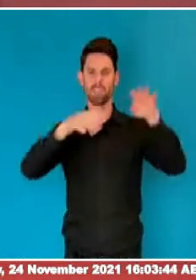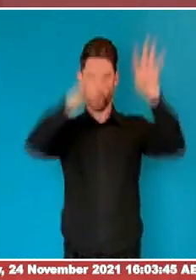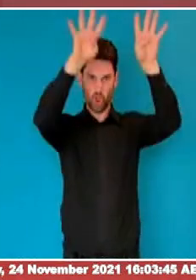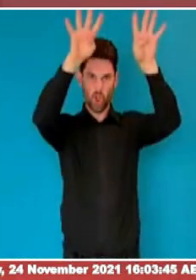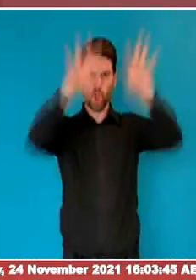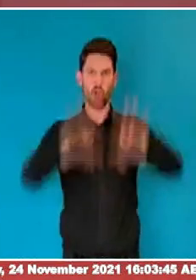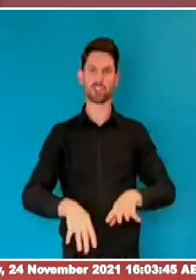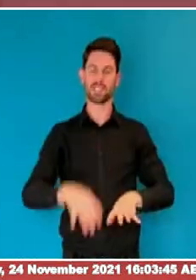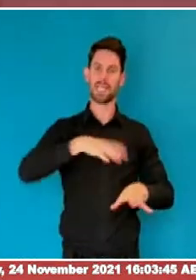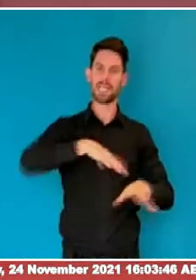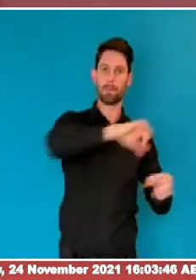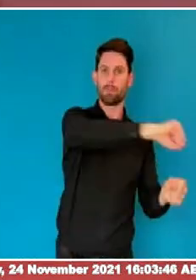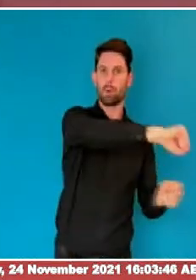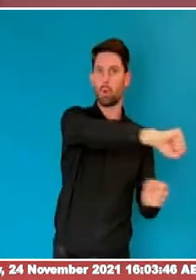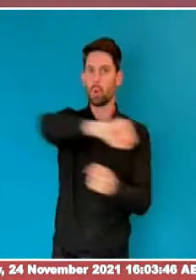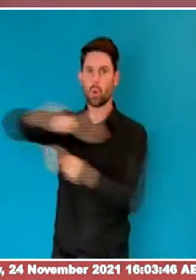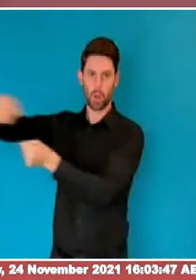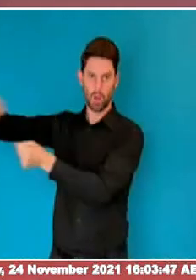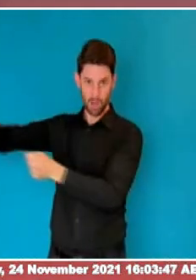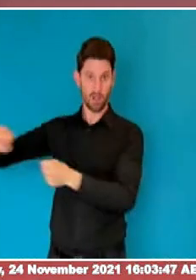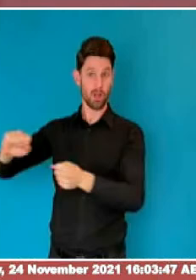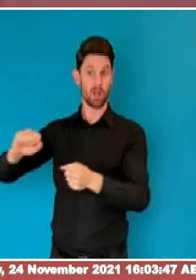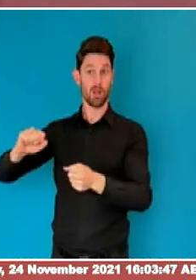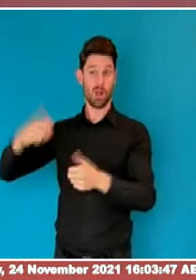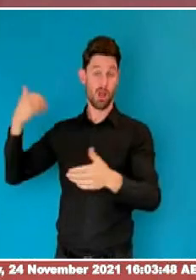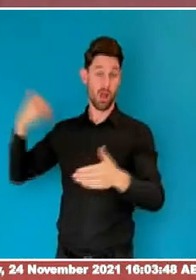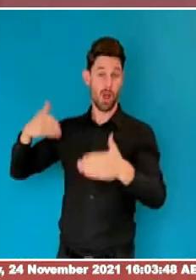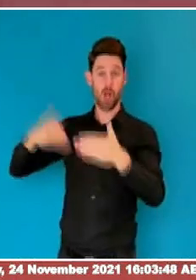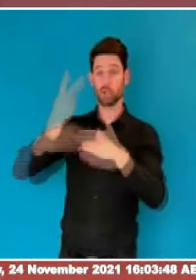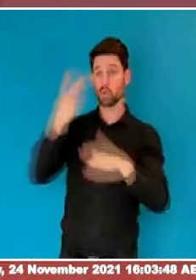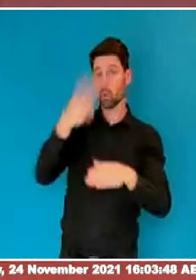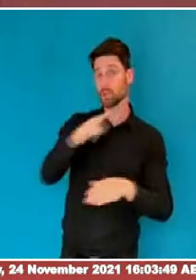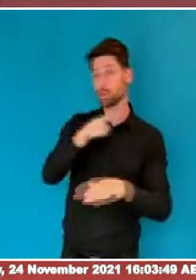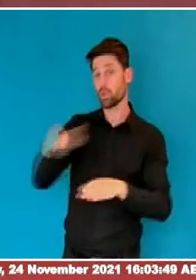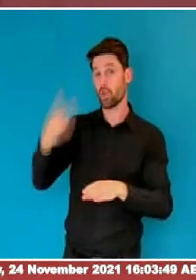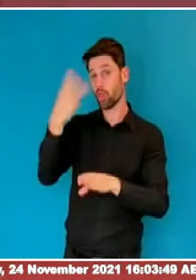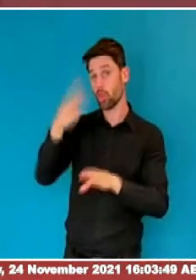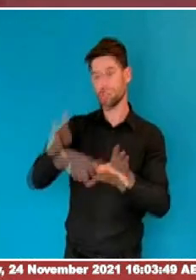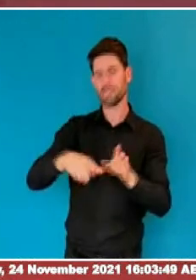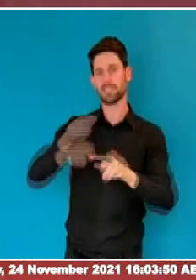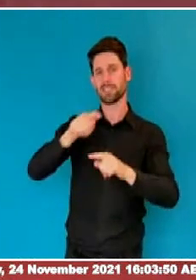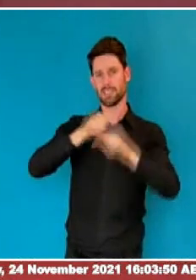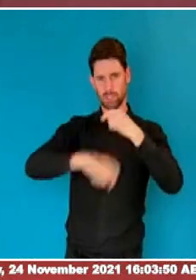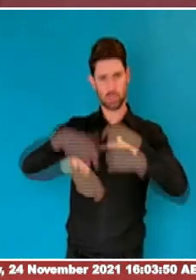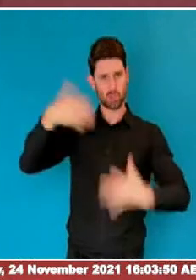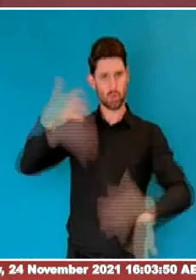then, you know, they are suffering from shoulder issues, shoulder reconstructions.